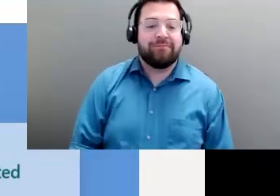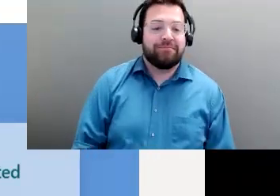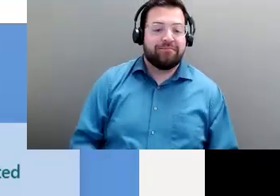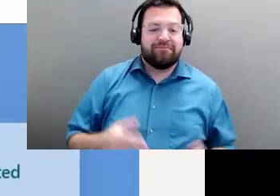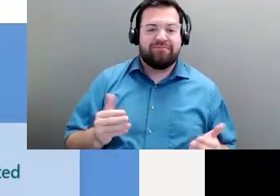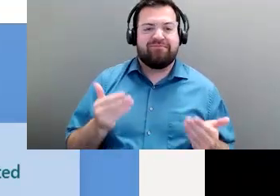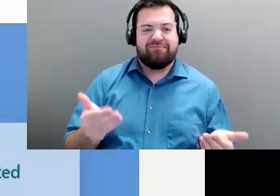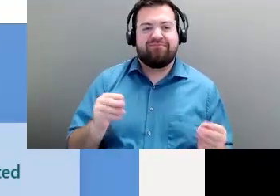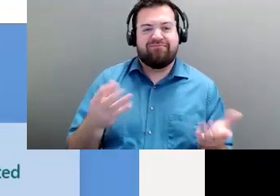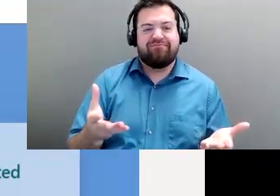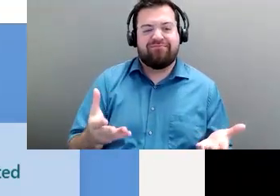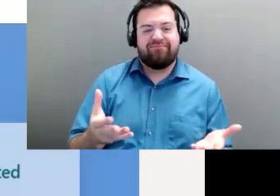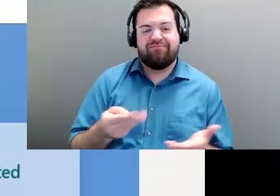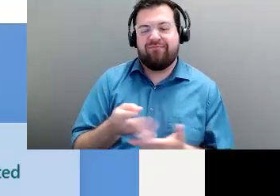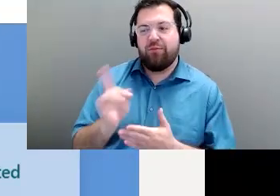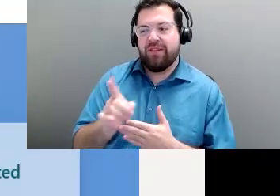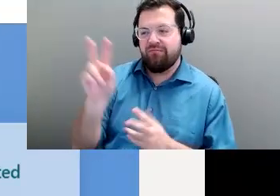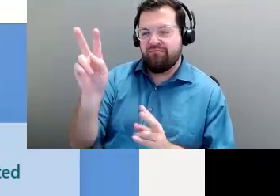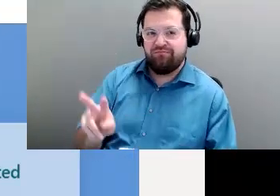to read through those.